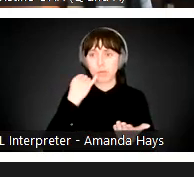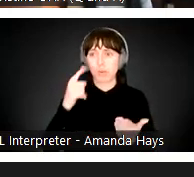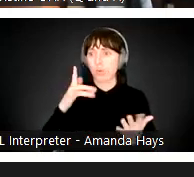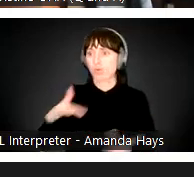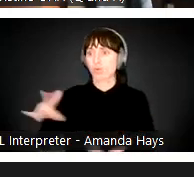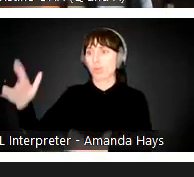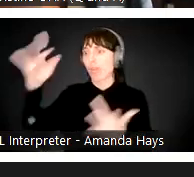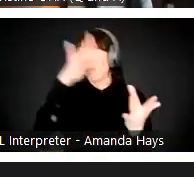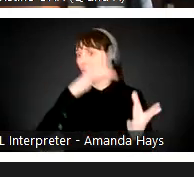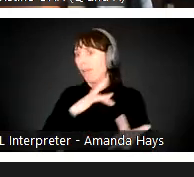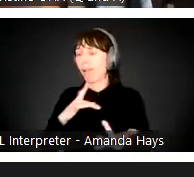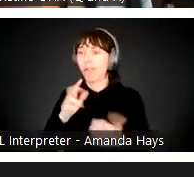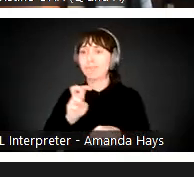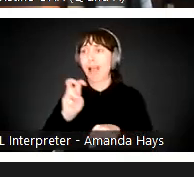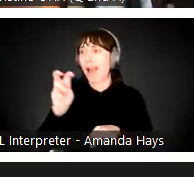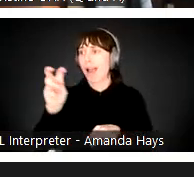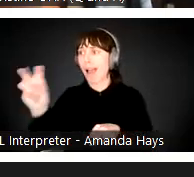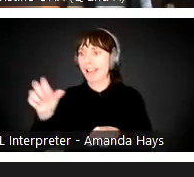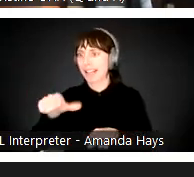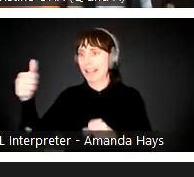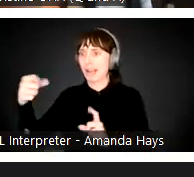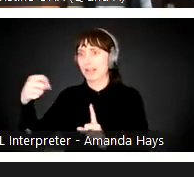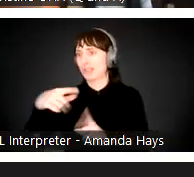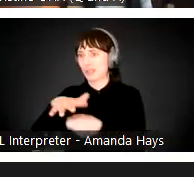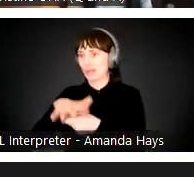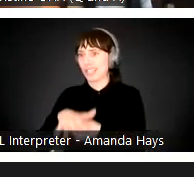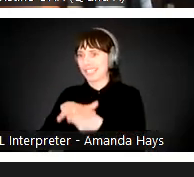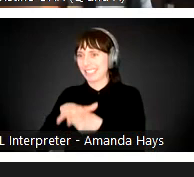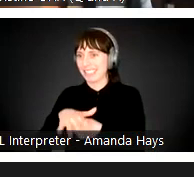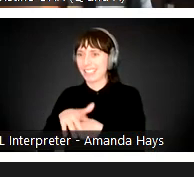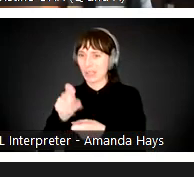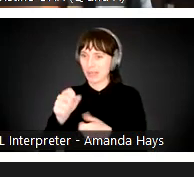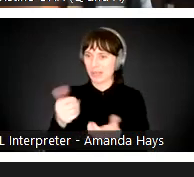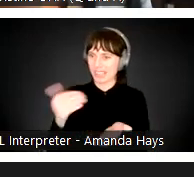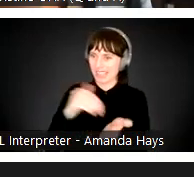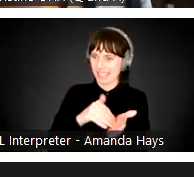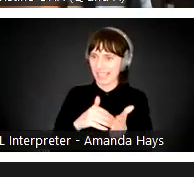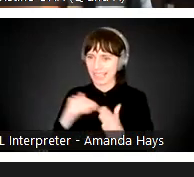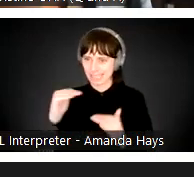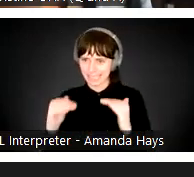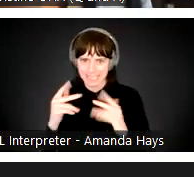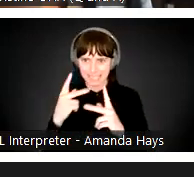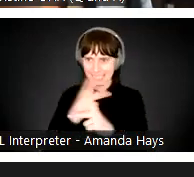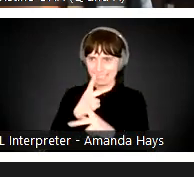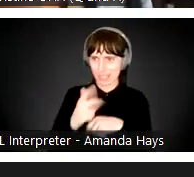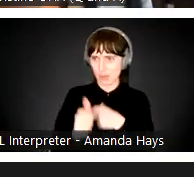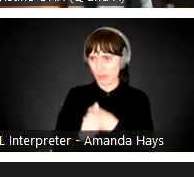that might be a whole different set of like calculations of the risk-benefit. So, I think it's a combination of